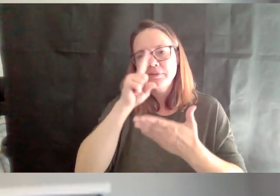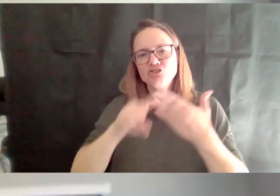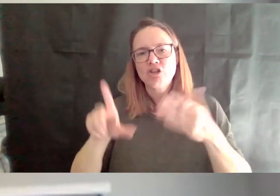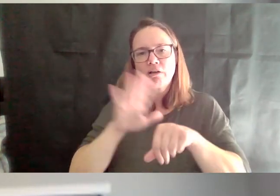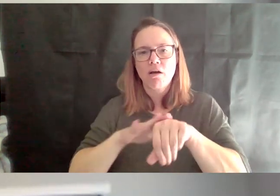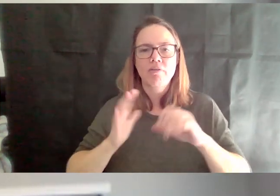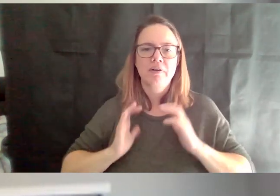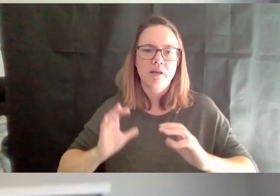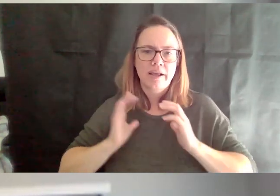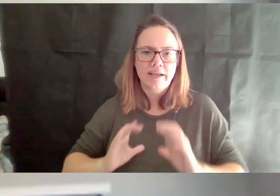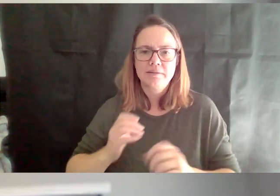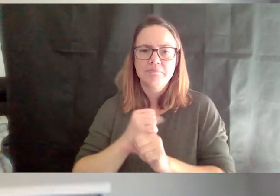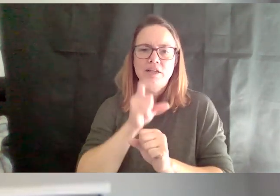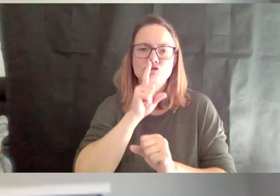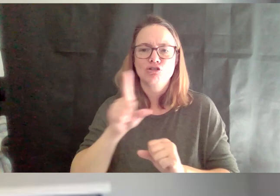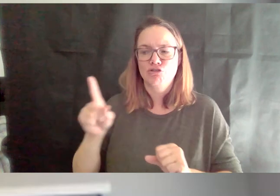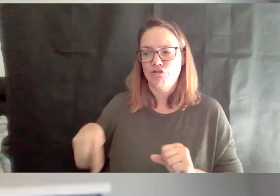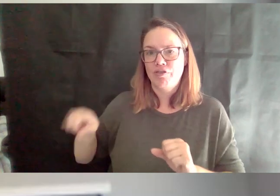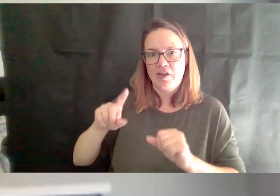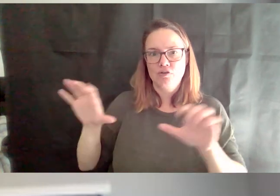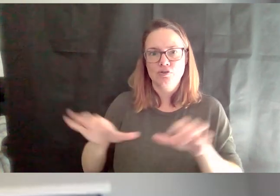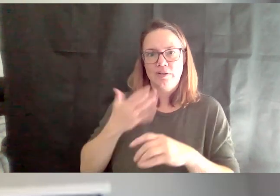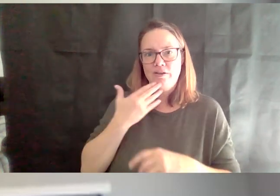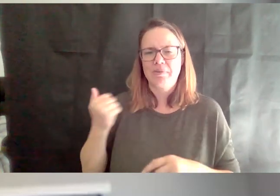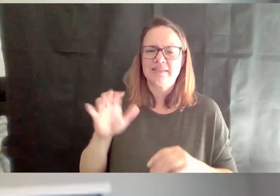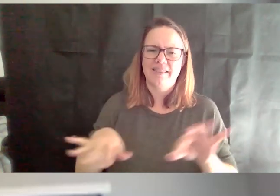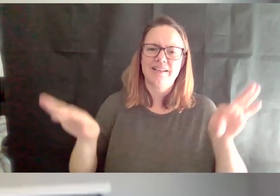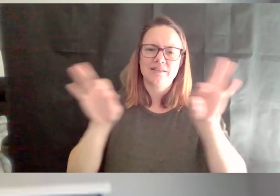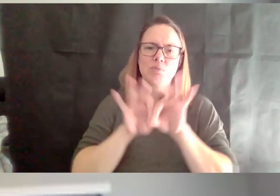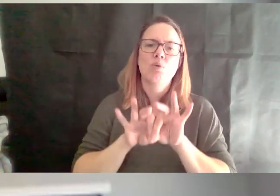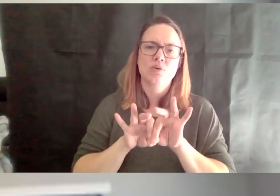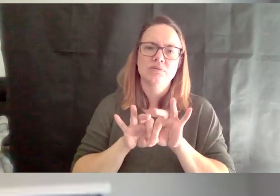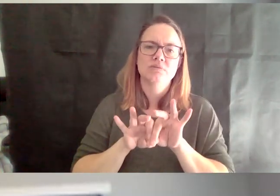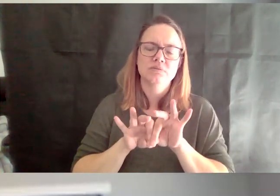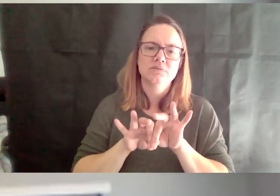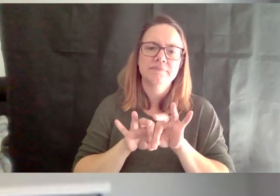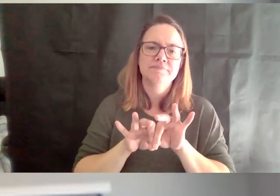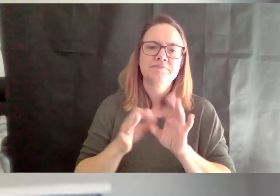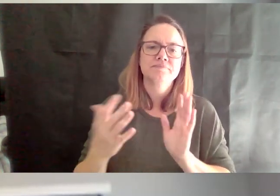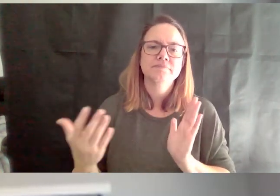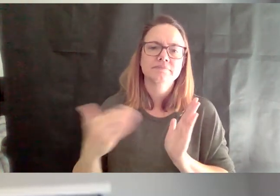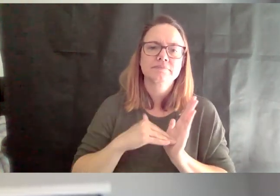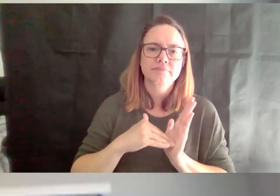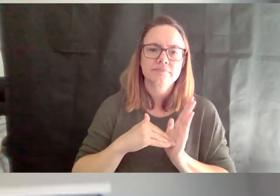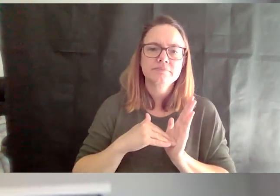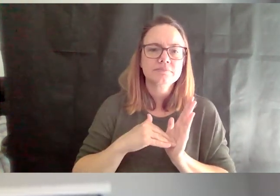that they are doing their best, that's really important. So again, it's just really awesome